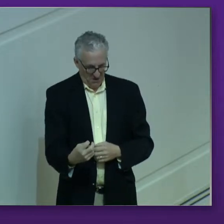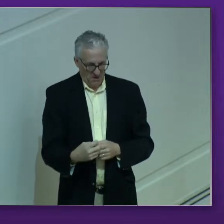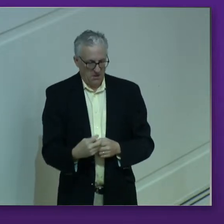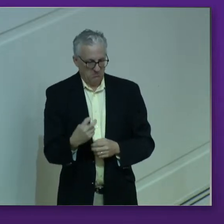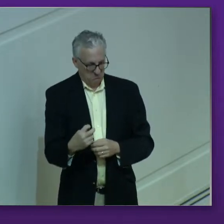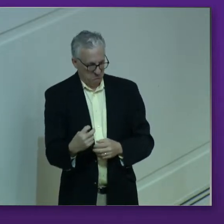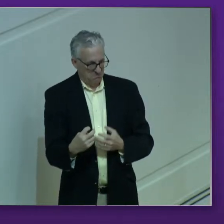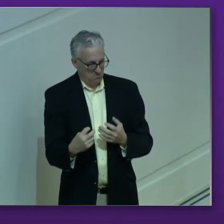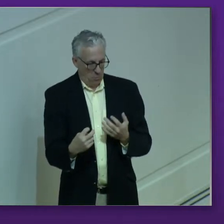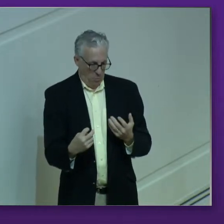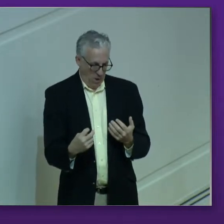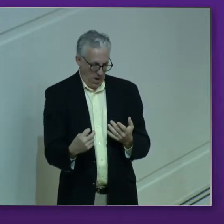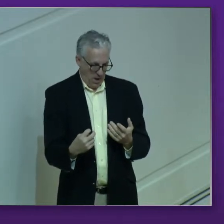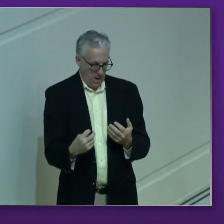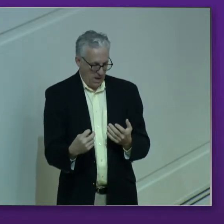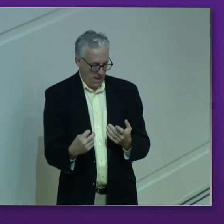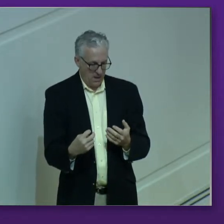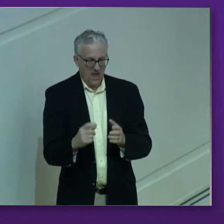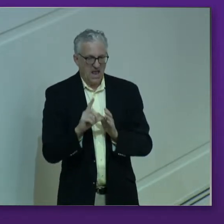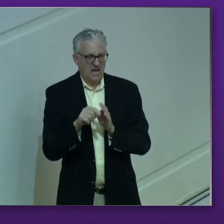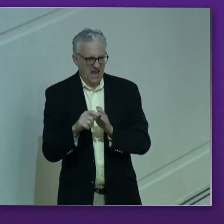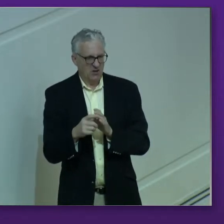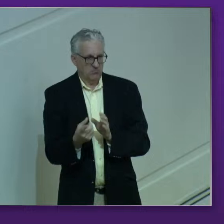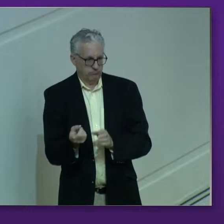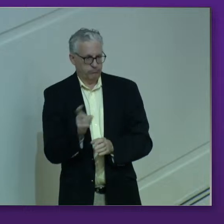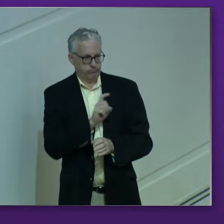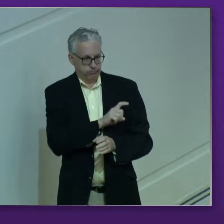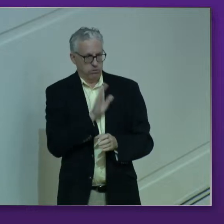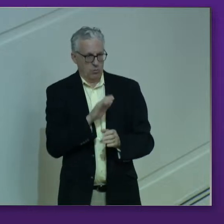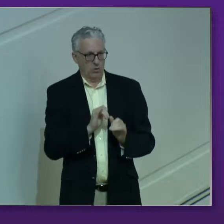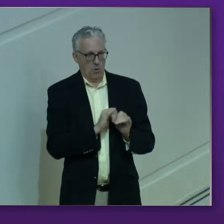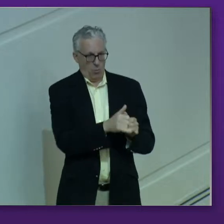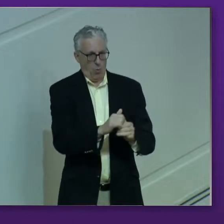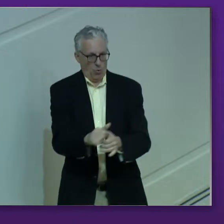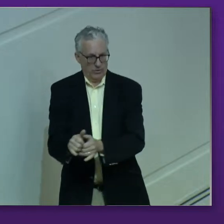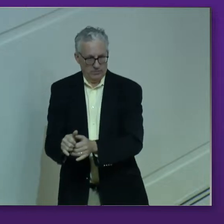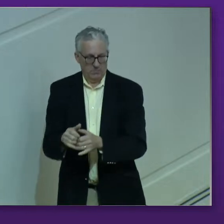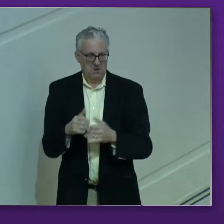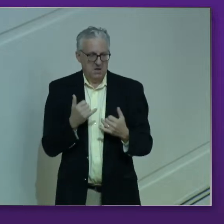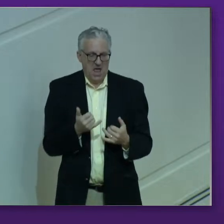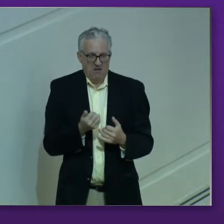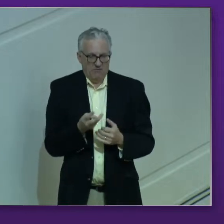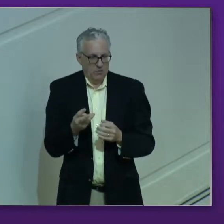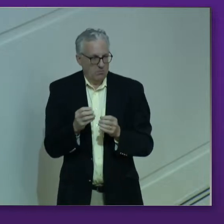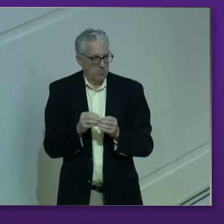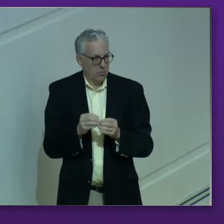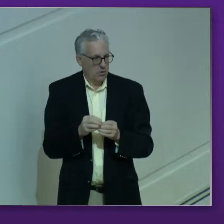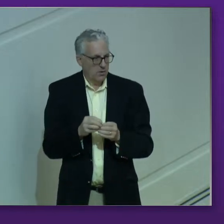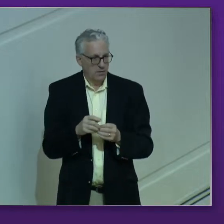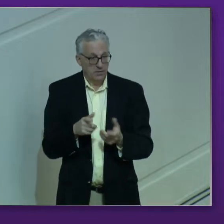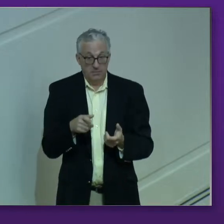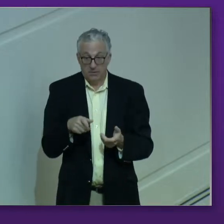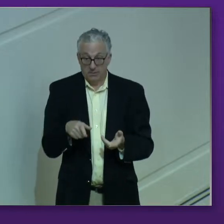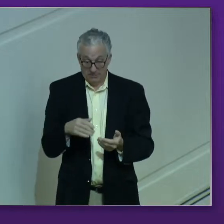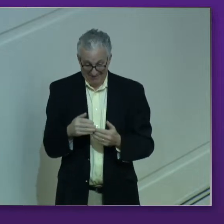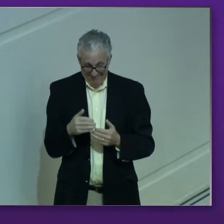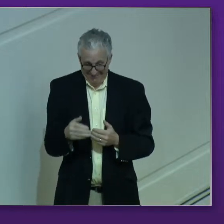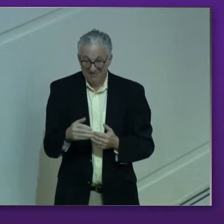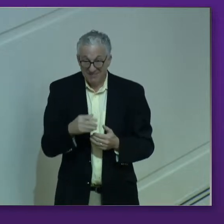TOGETHER WE CAN CREATE THE CHANGE THAT WE SEEK.